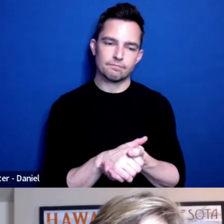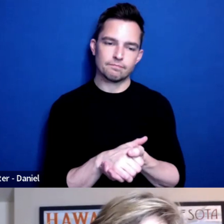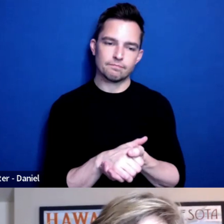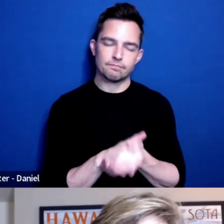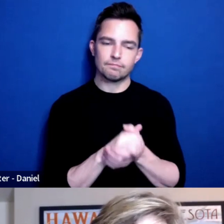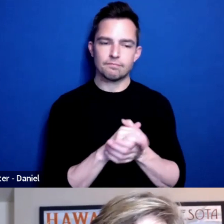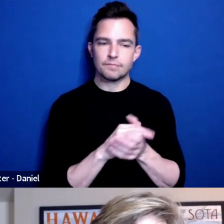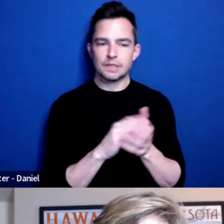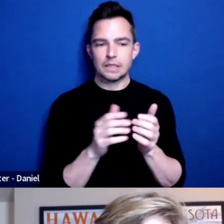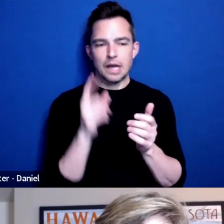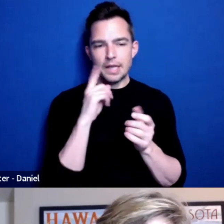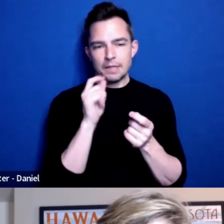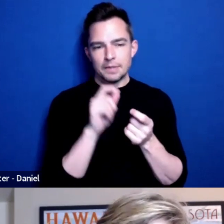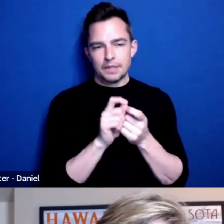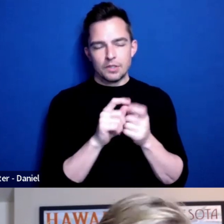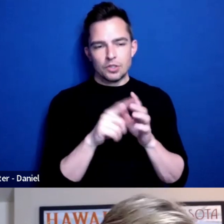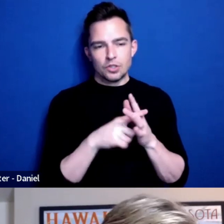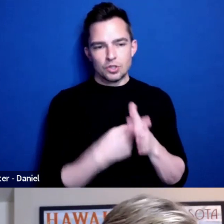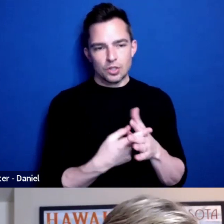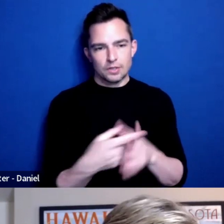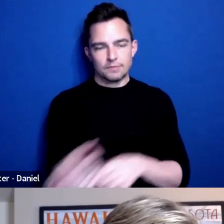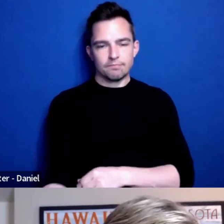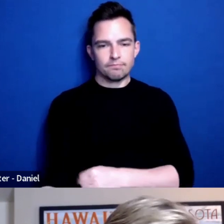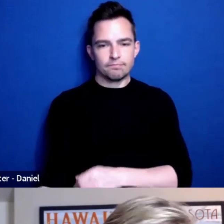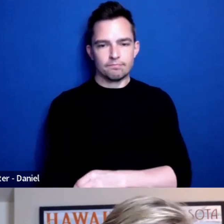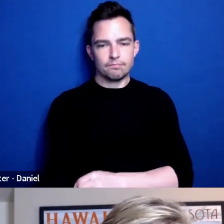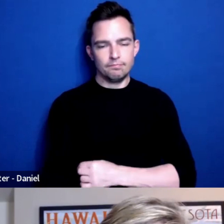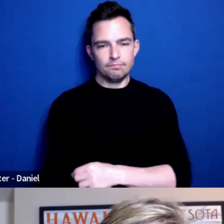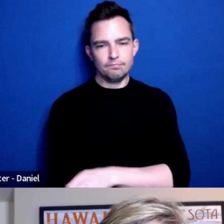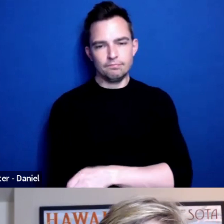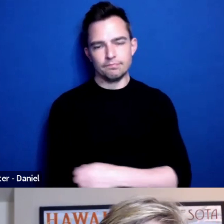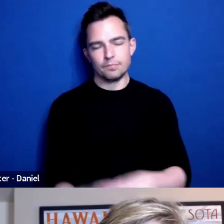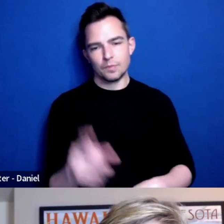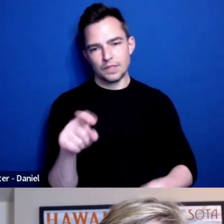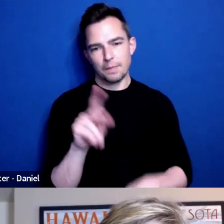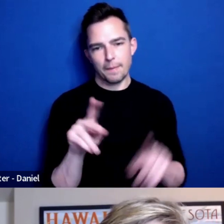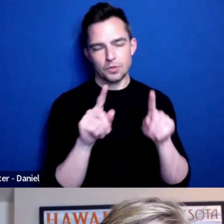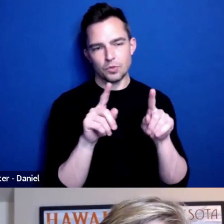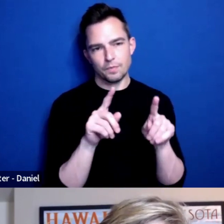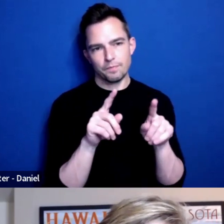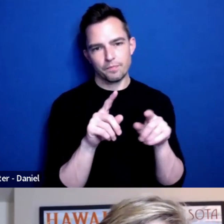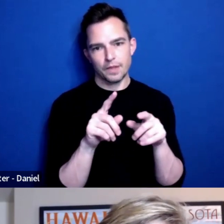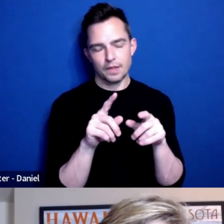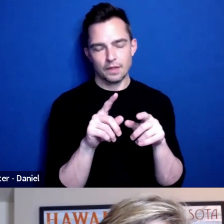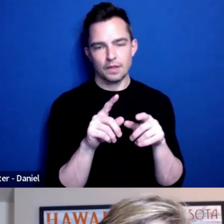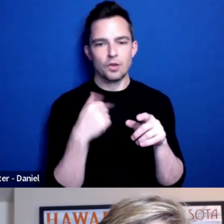think especially to start out, you need you need people to attend probably more what what we did was we kind of did a retreat, actually, I was at my